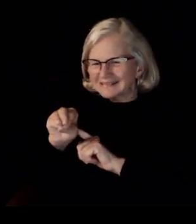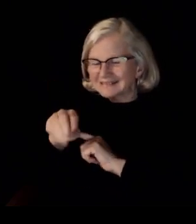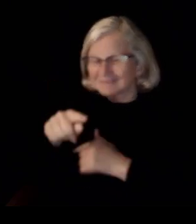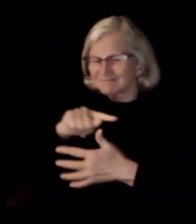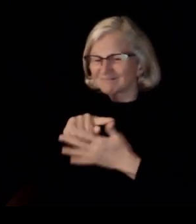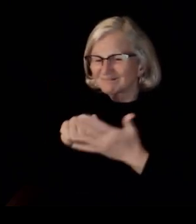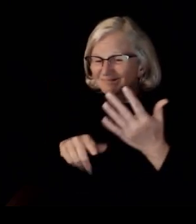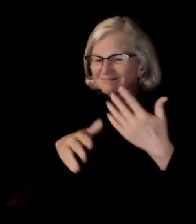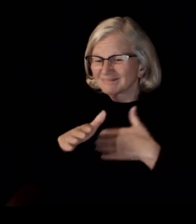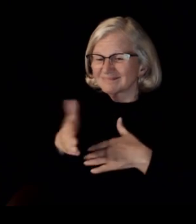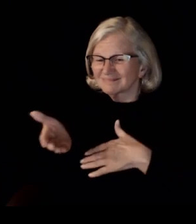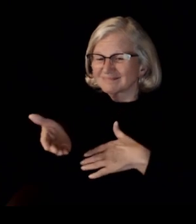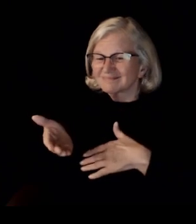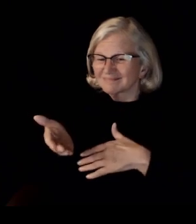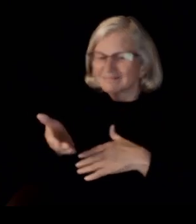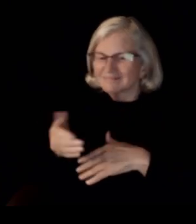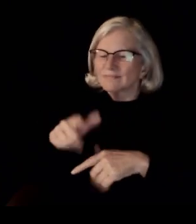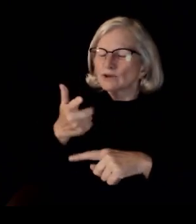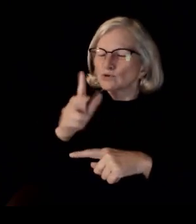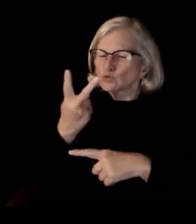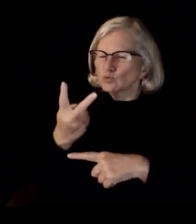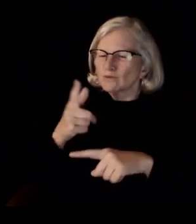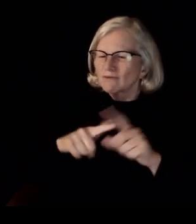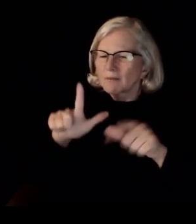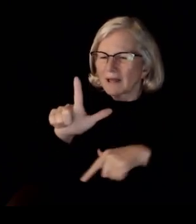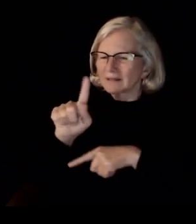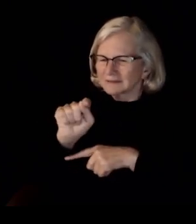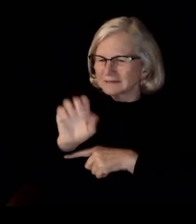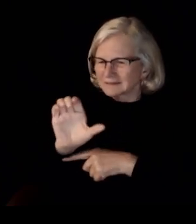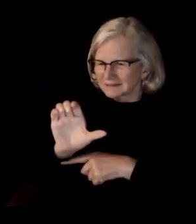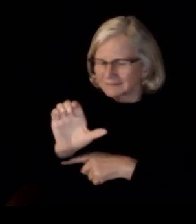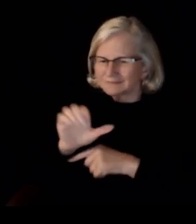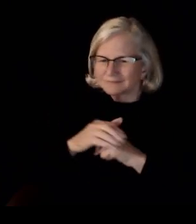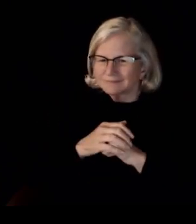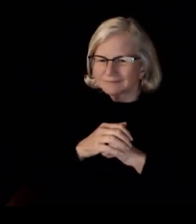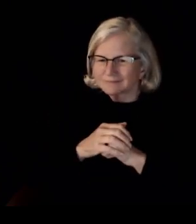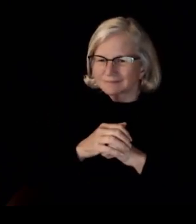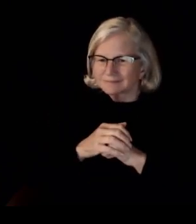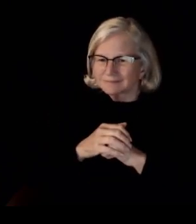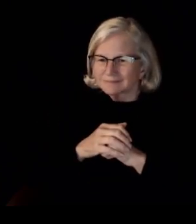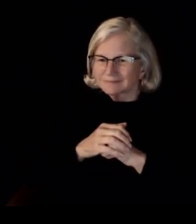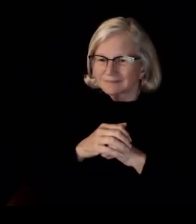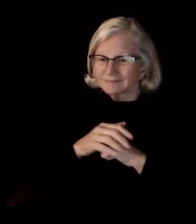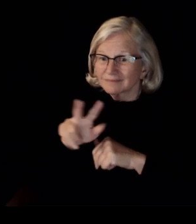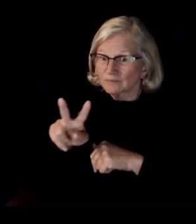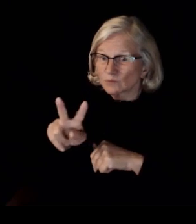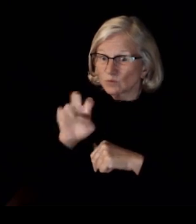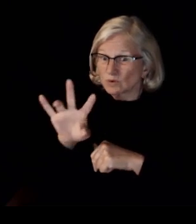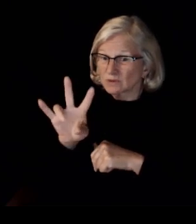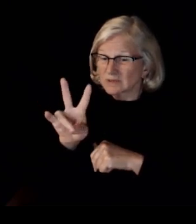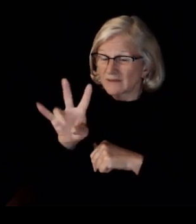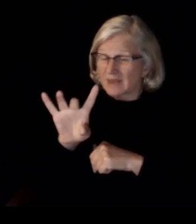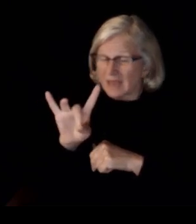are currently 278 patients in the hospital that is a net decrease of four in hospital